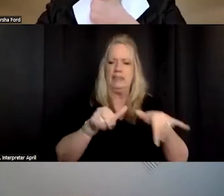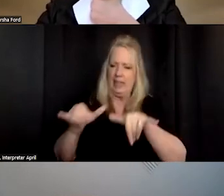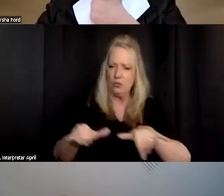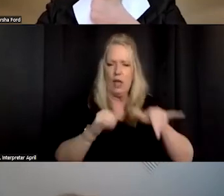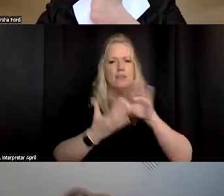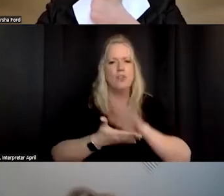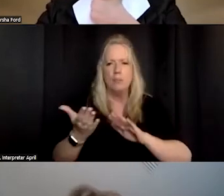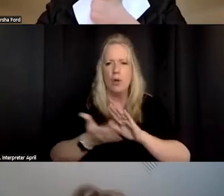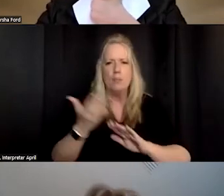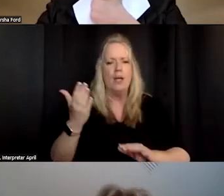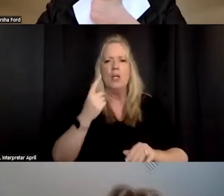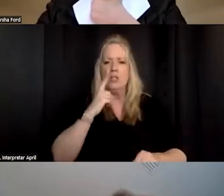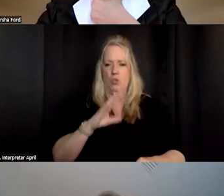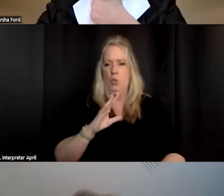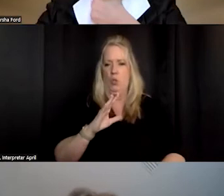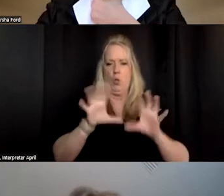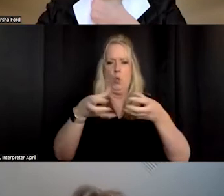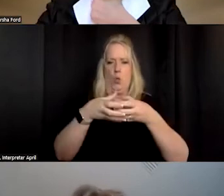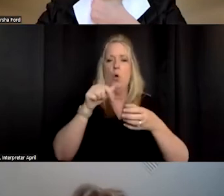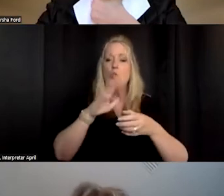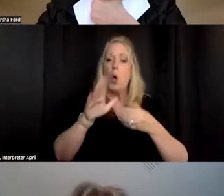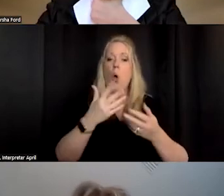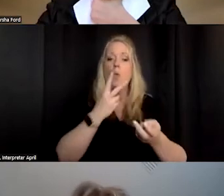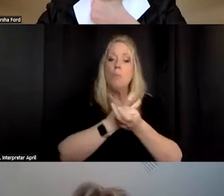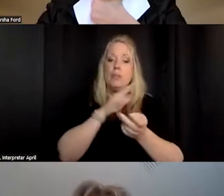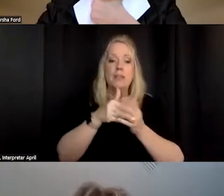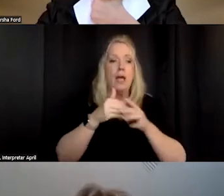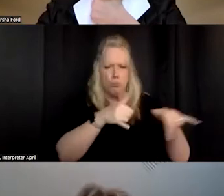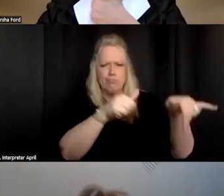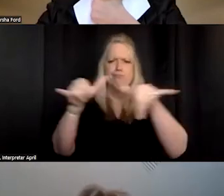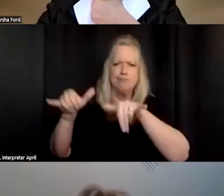ONE POISON CENTER LOOKS A LOT LIKE ANOTHER ONE. THERE ARE SOME MINOR CHANGES. BUT,